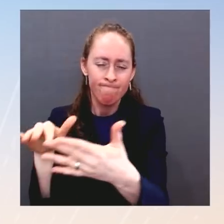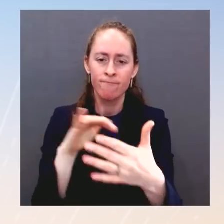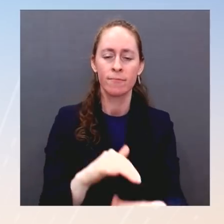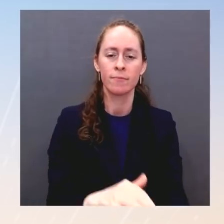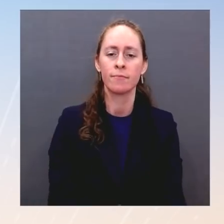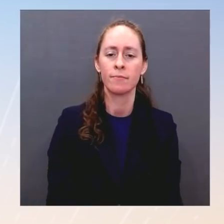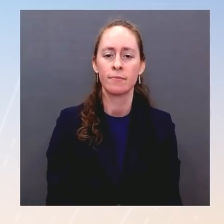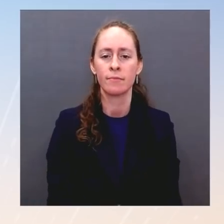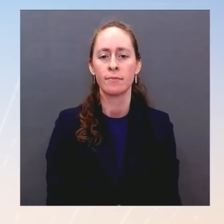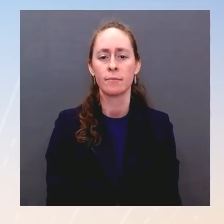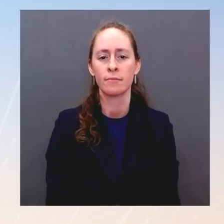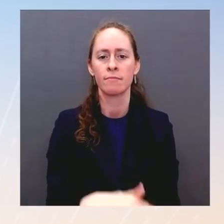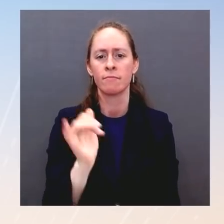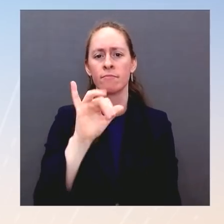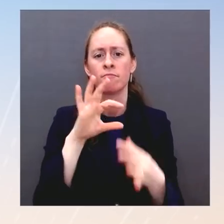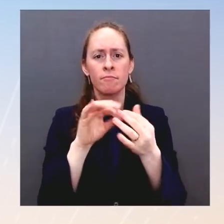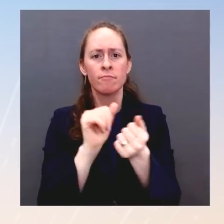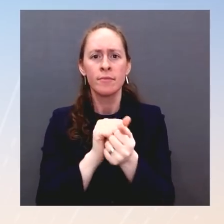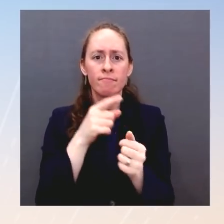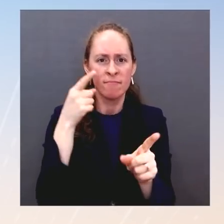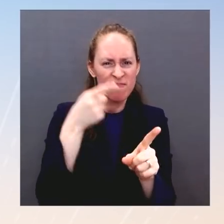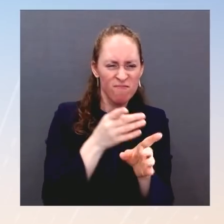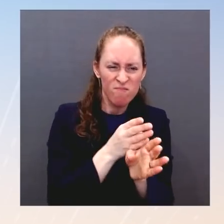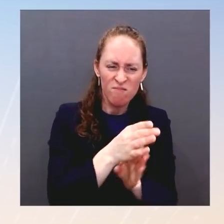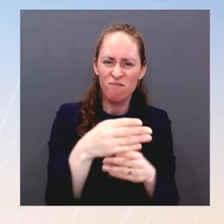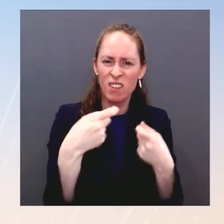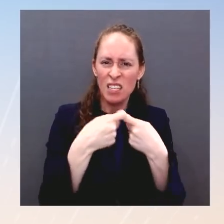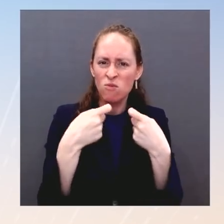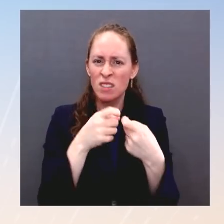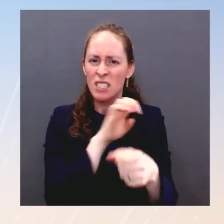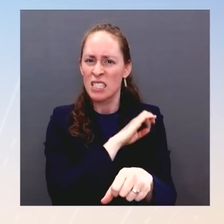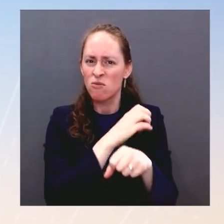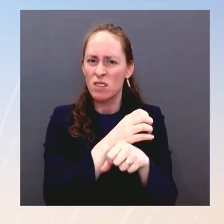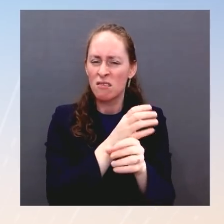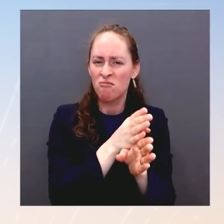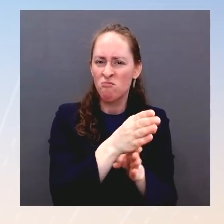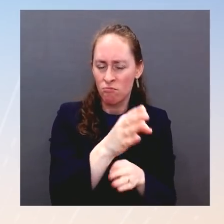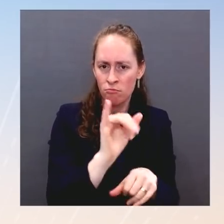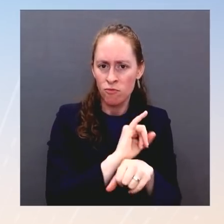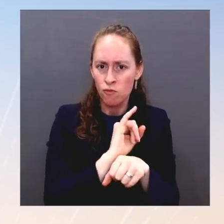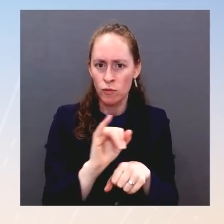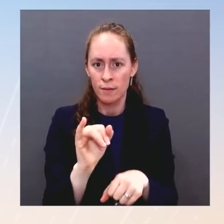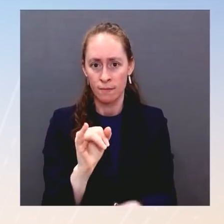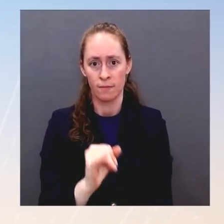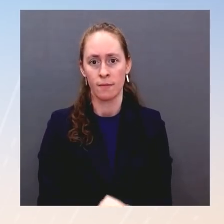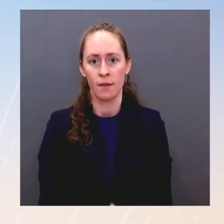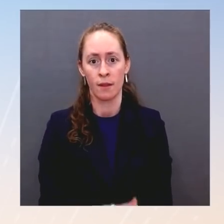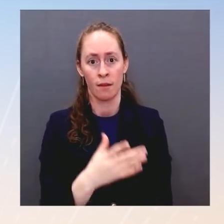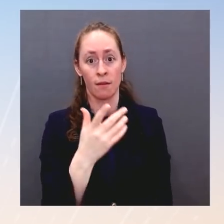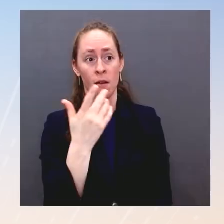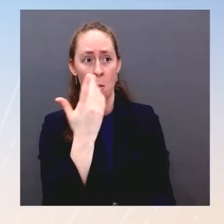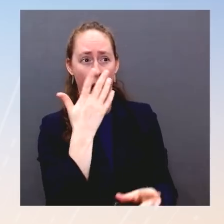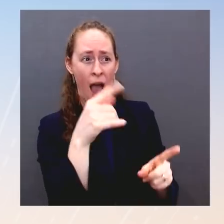could actually benefit President Putin and pad his pockets because, given high oil and gas prices, cutting off Russian oil and gas